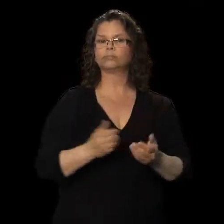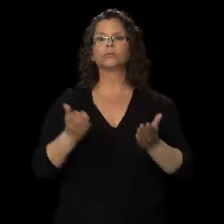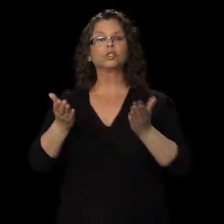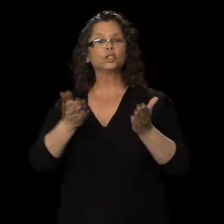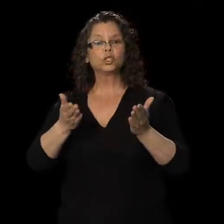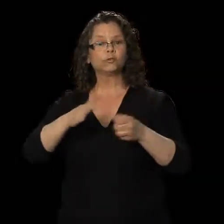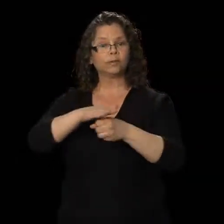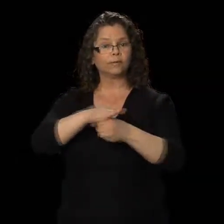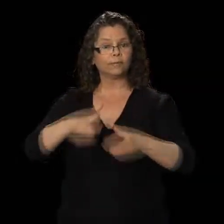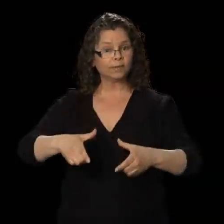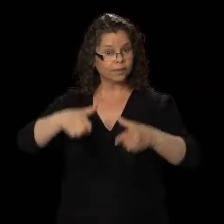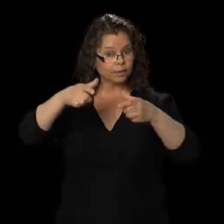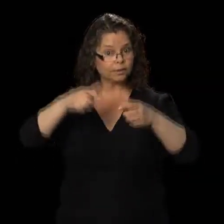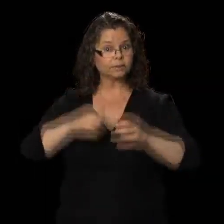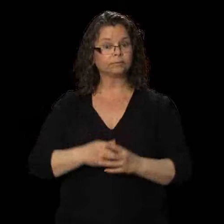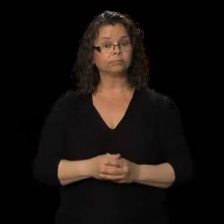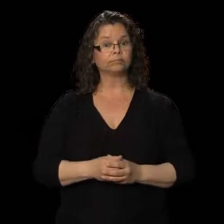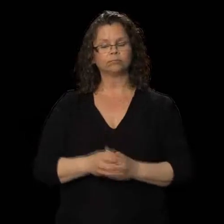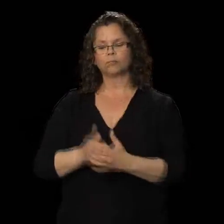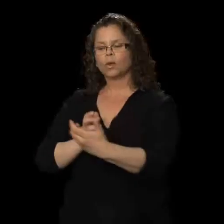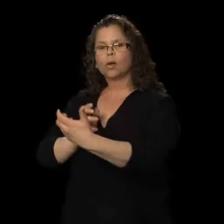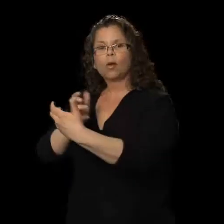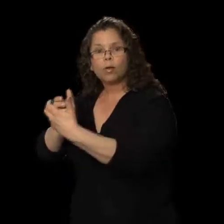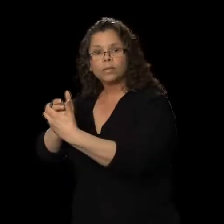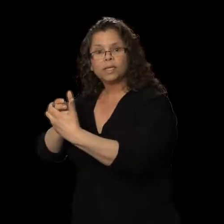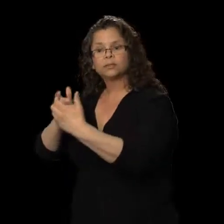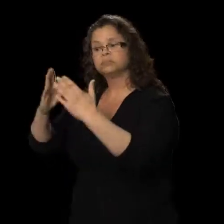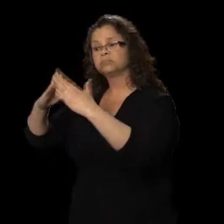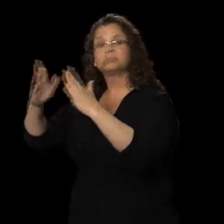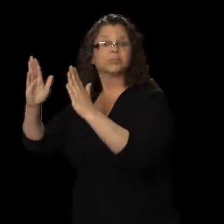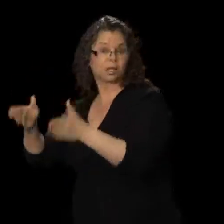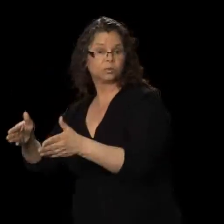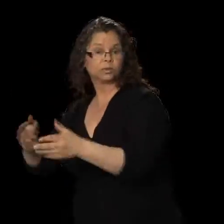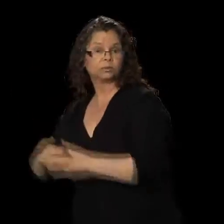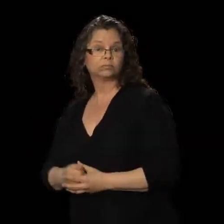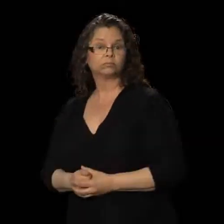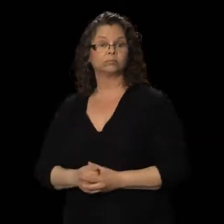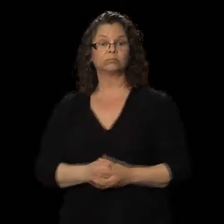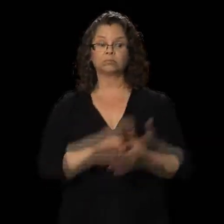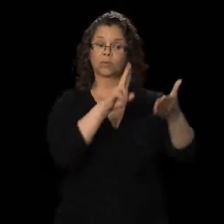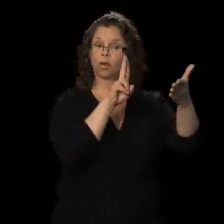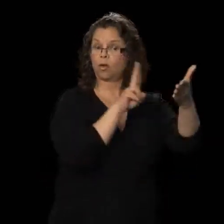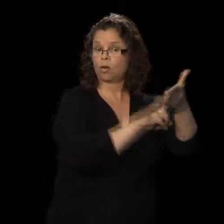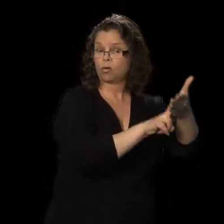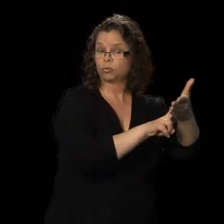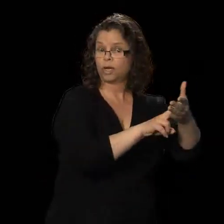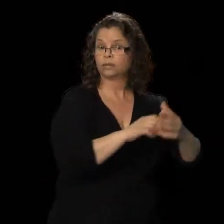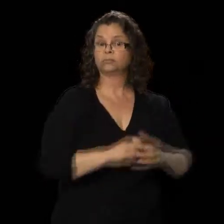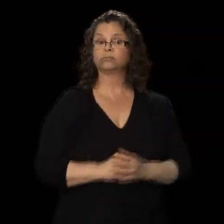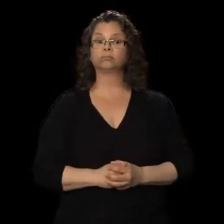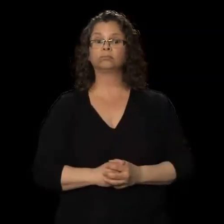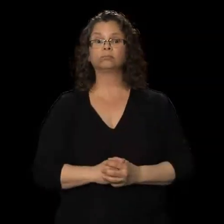accommodation and housing, contracts and membership in